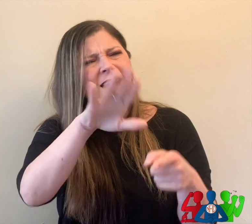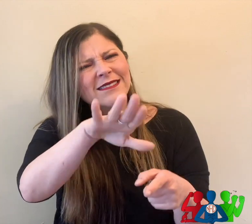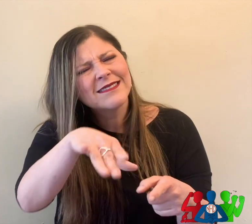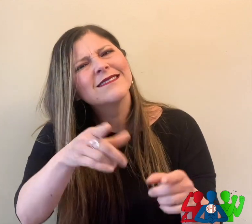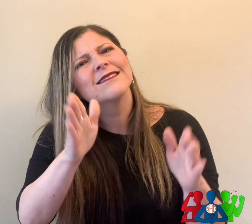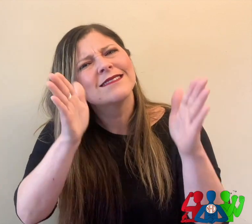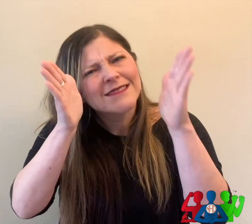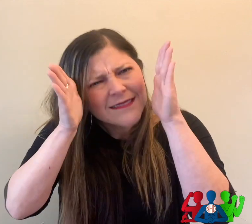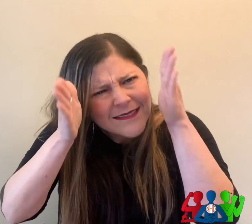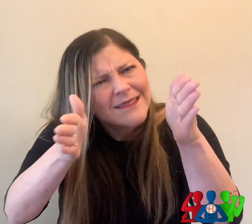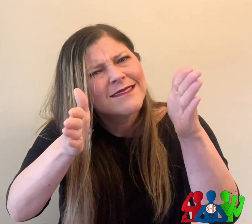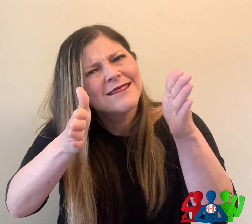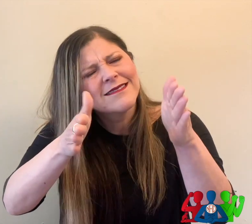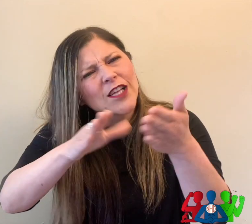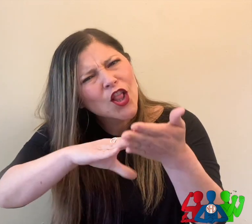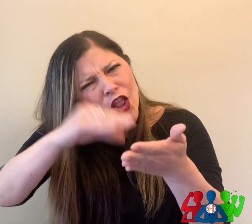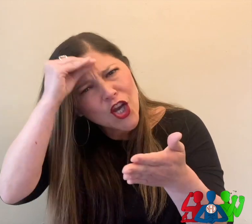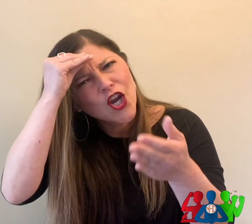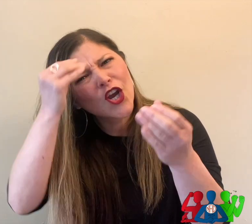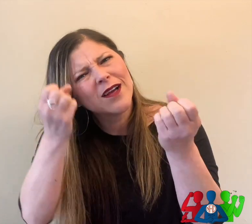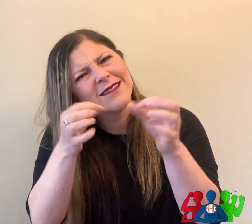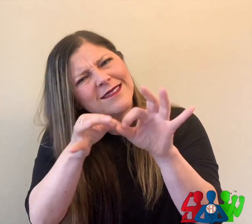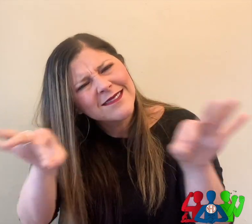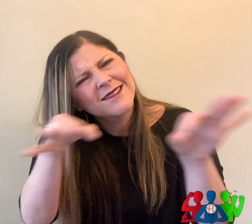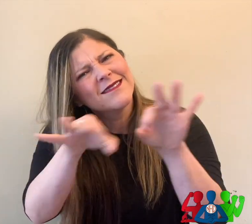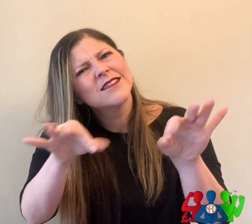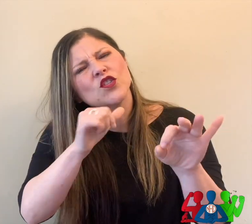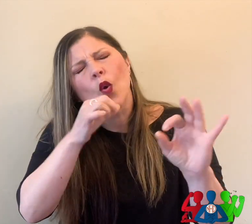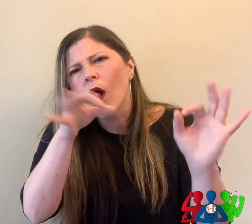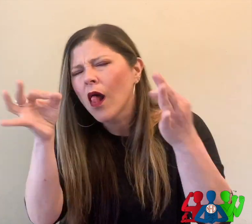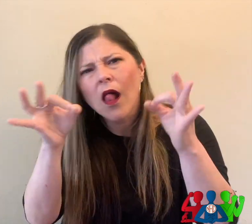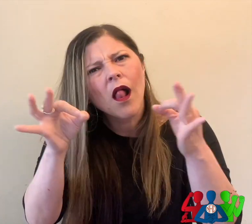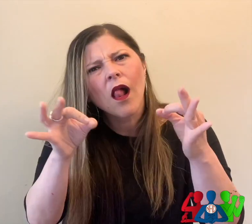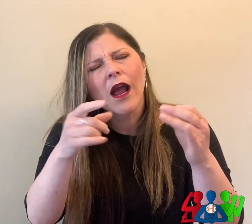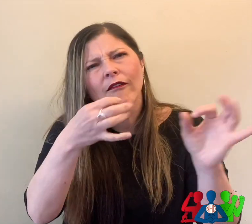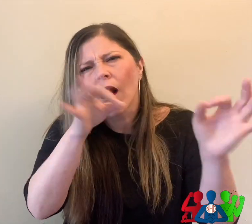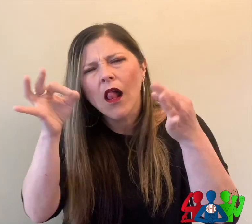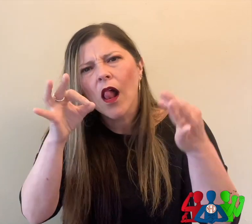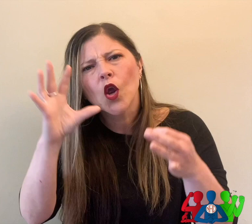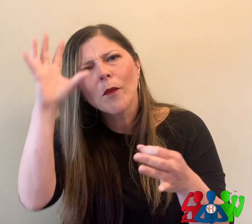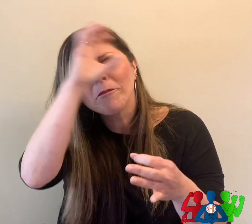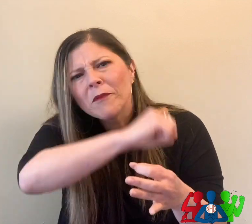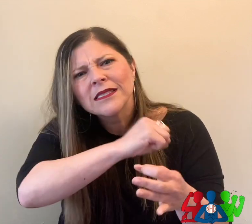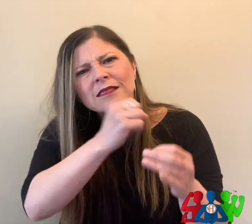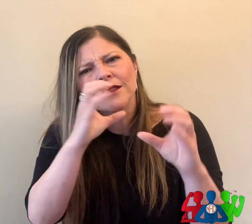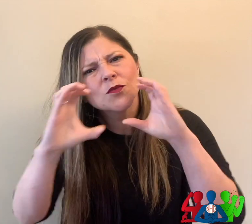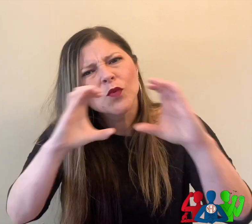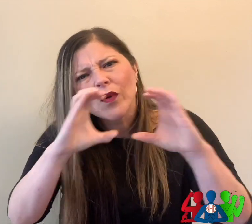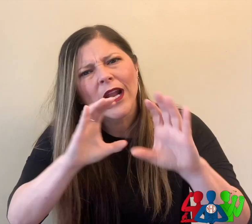language fluently. I was a little distracted by the language itself. And my friends